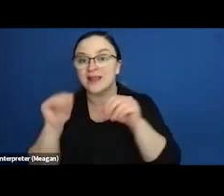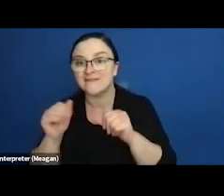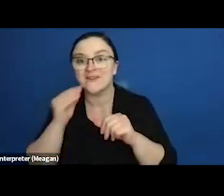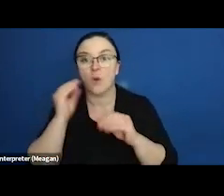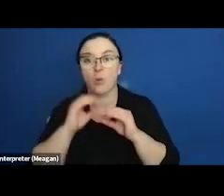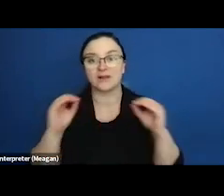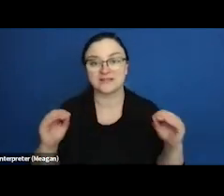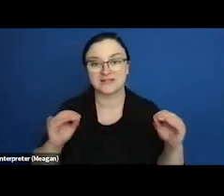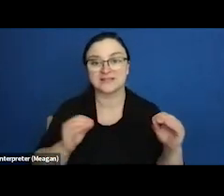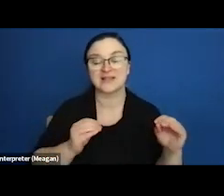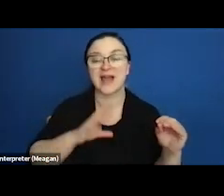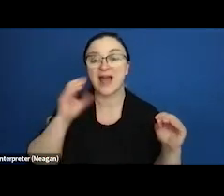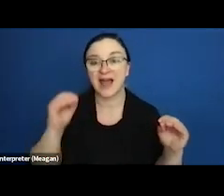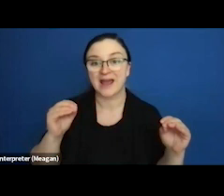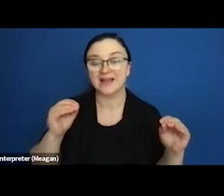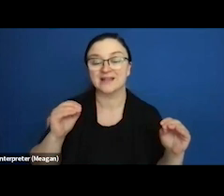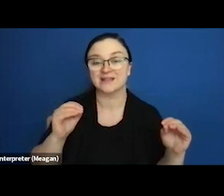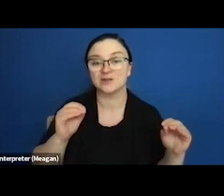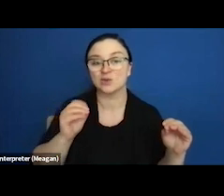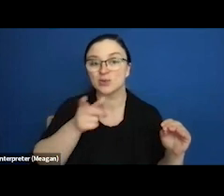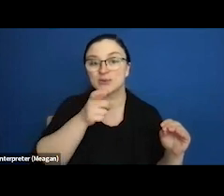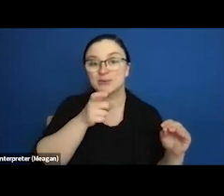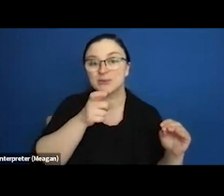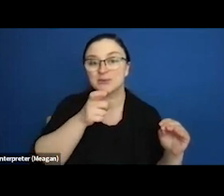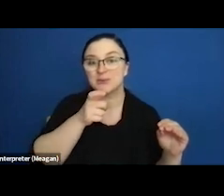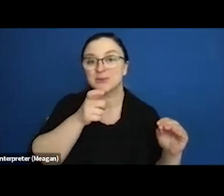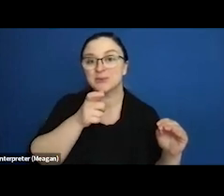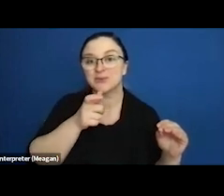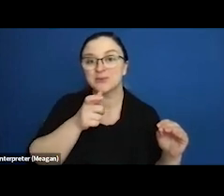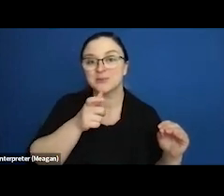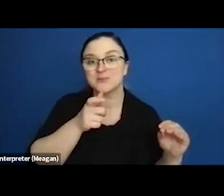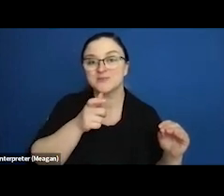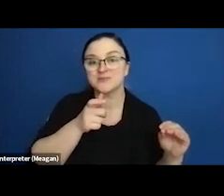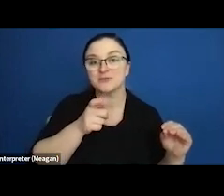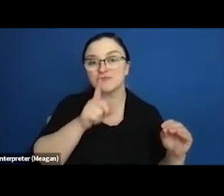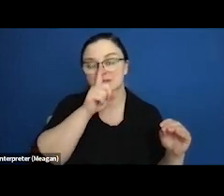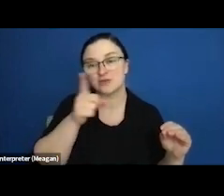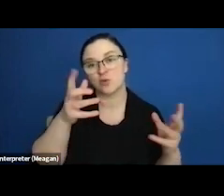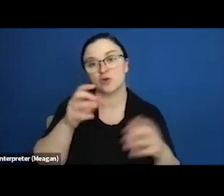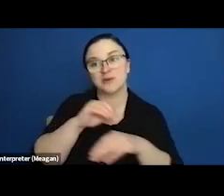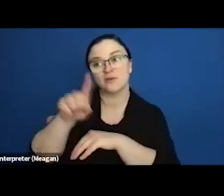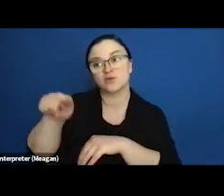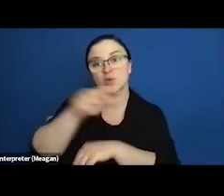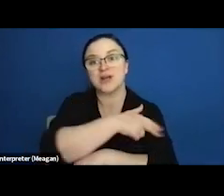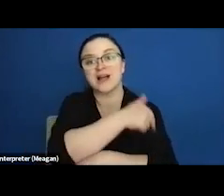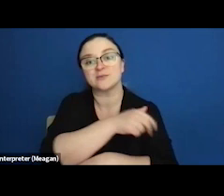and ideally influence those hospital systems to contribute towards gaps